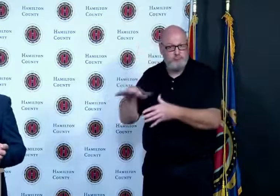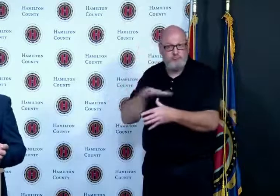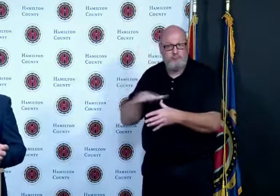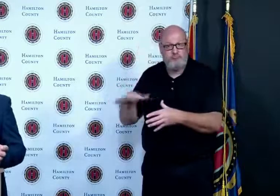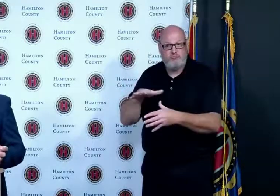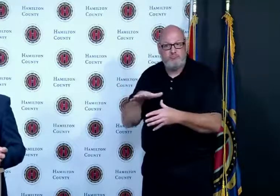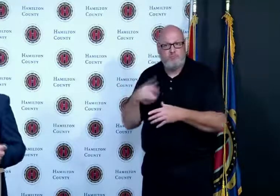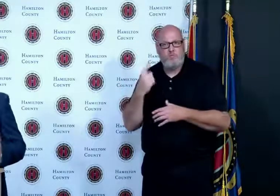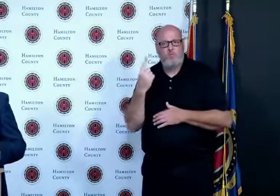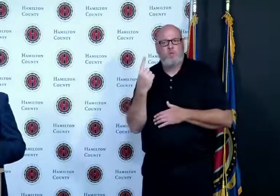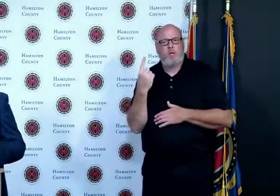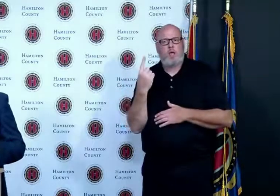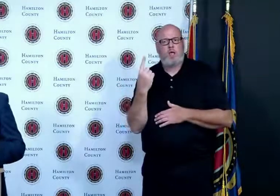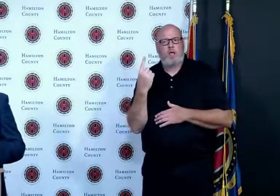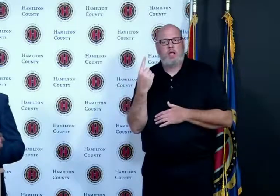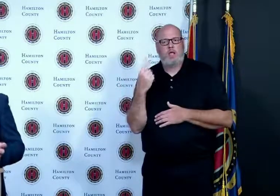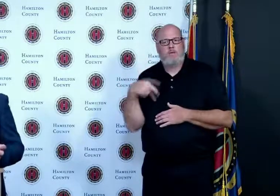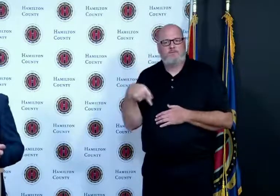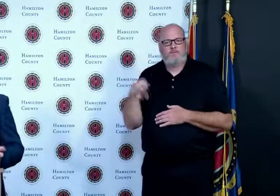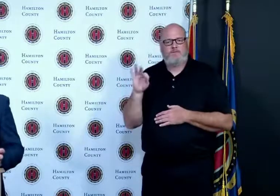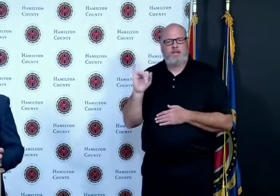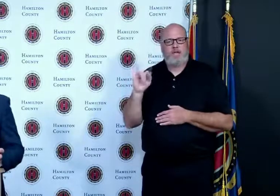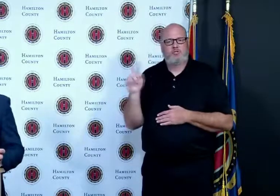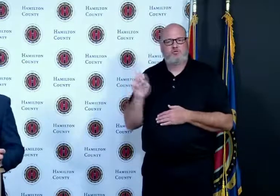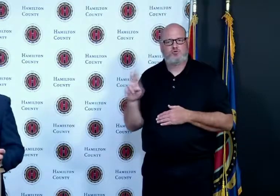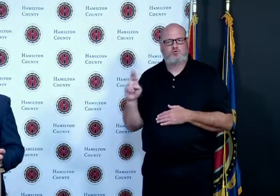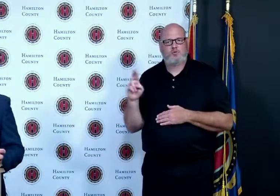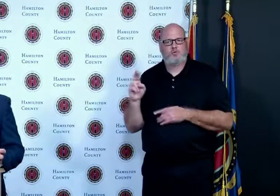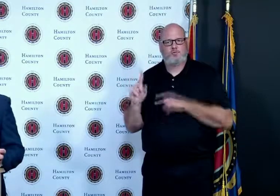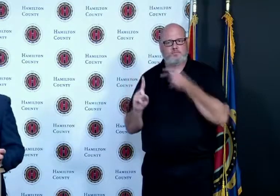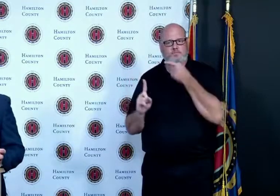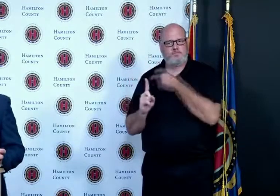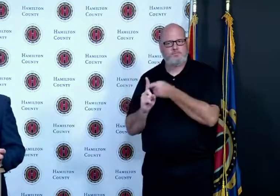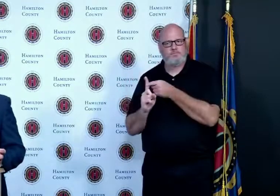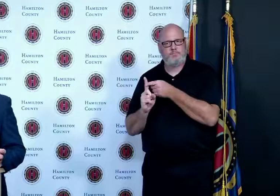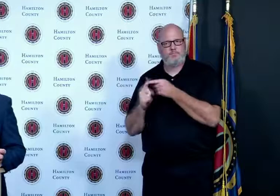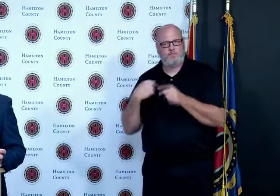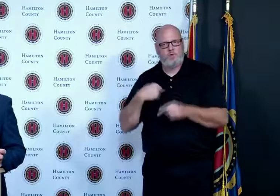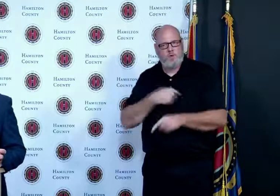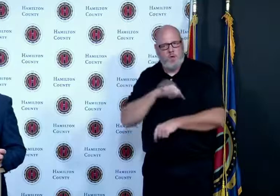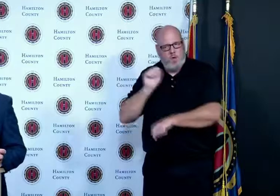available our team in working with children's hospital are setting up school-based clinics I